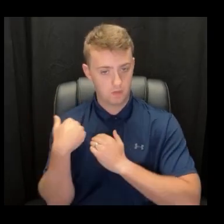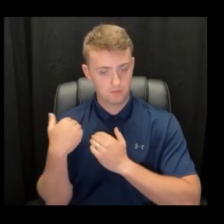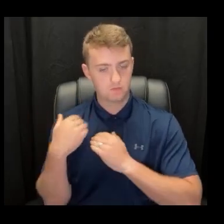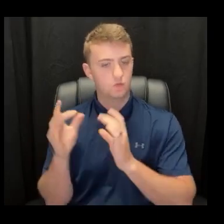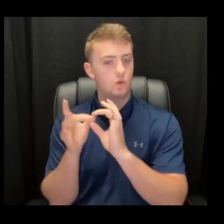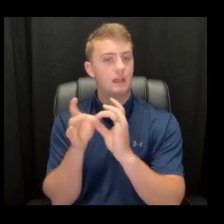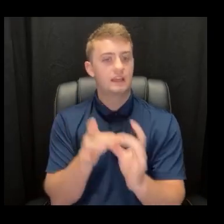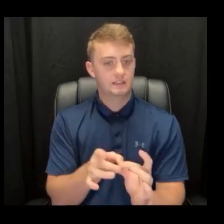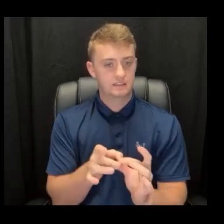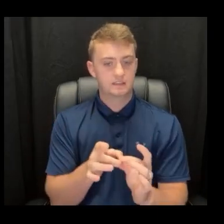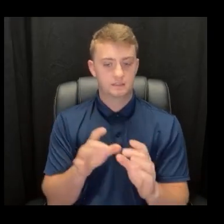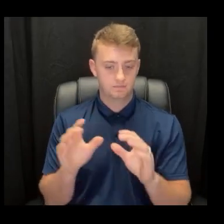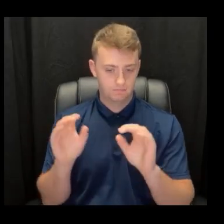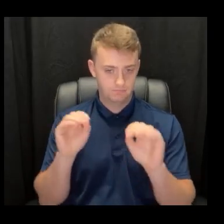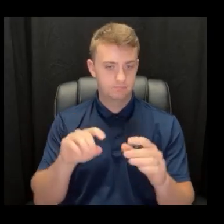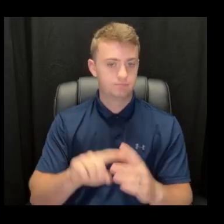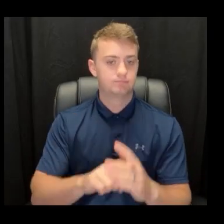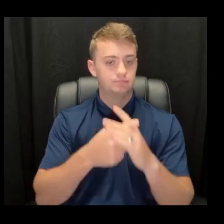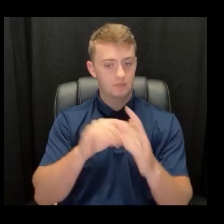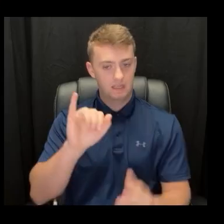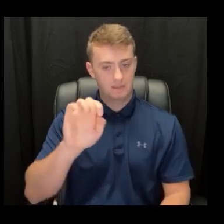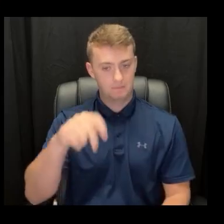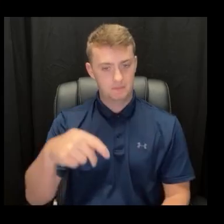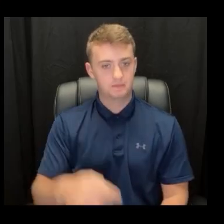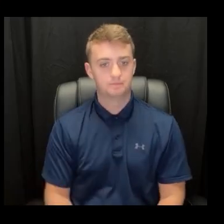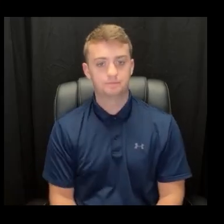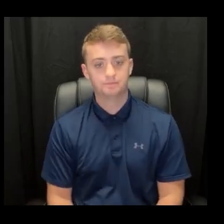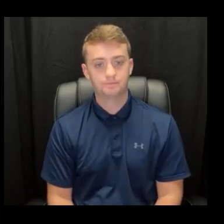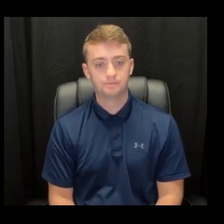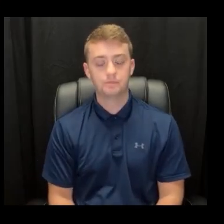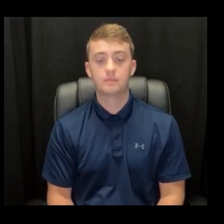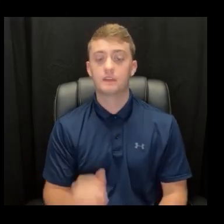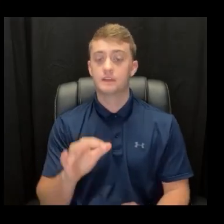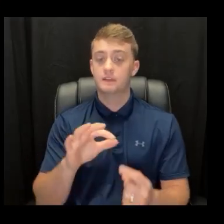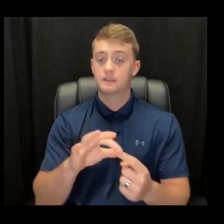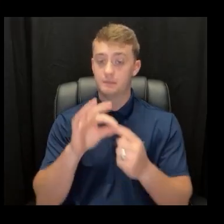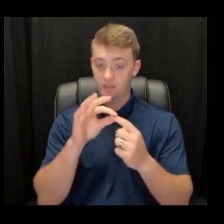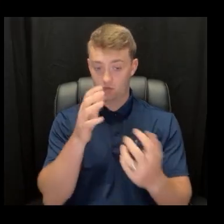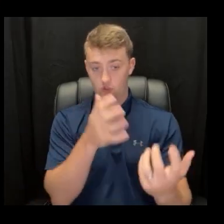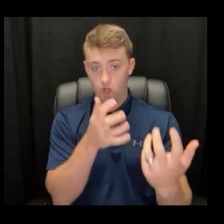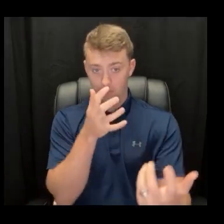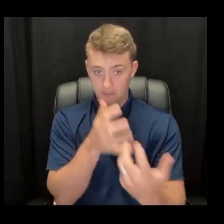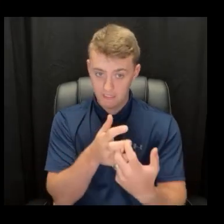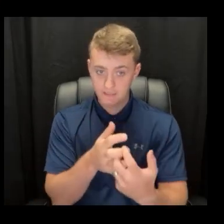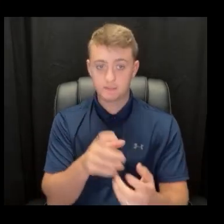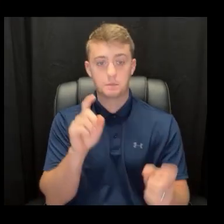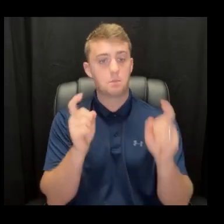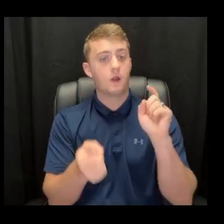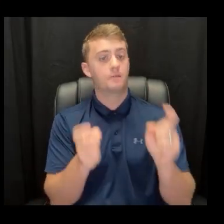related to implementing the child's IEP. The special accommodations, modifications,